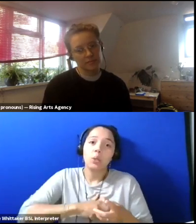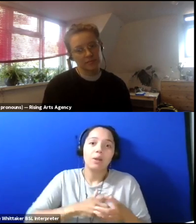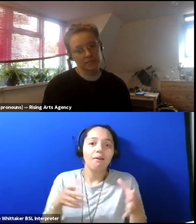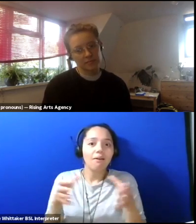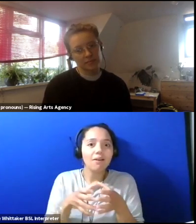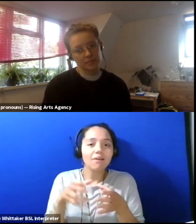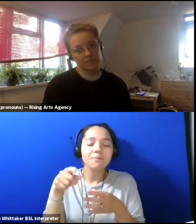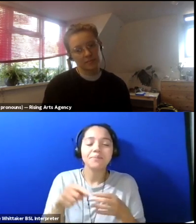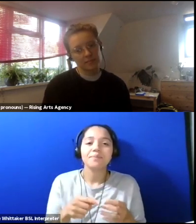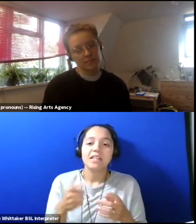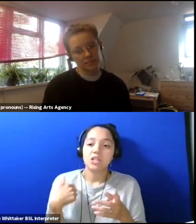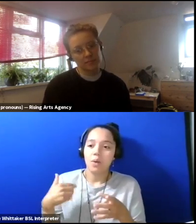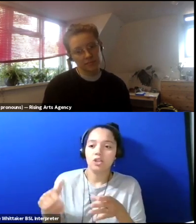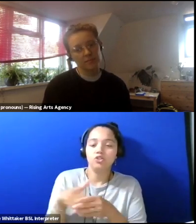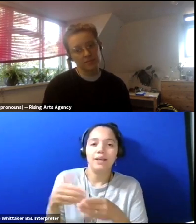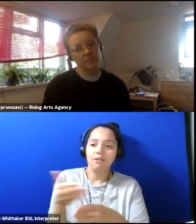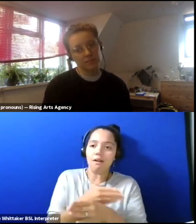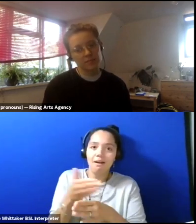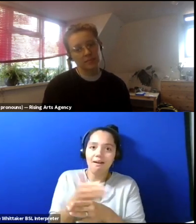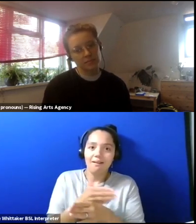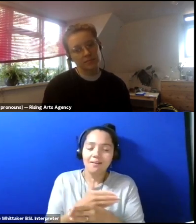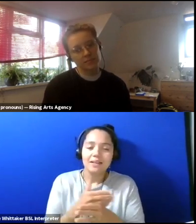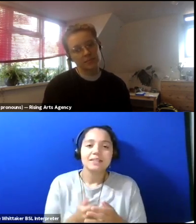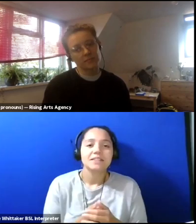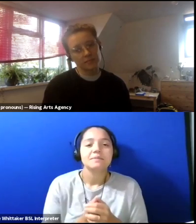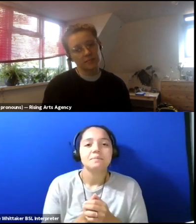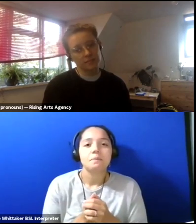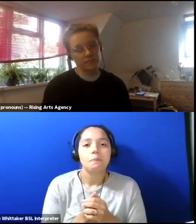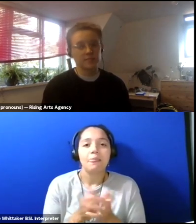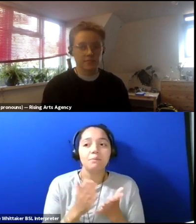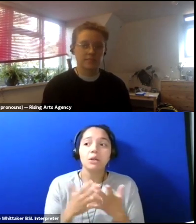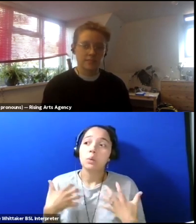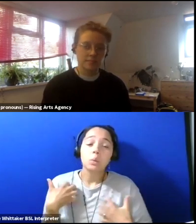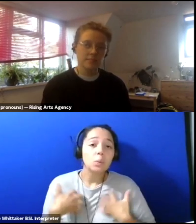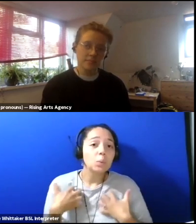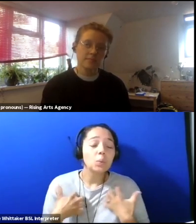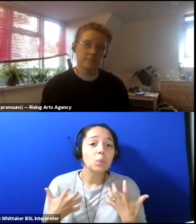So I joined quite early on, which has been very interesting to see how it begins.